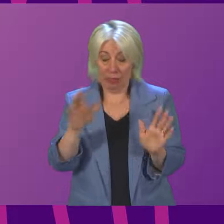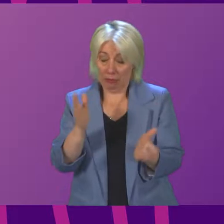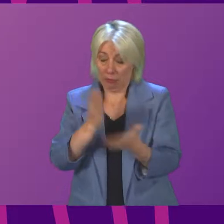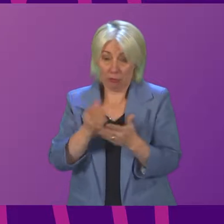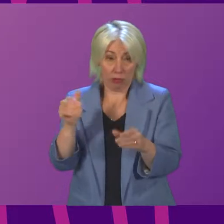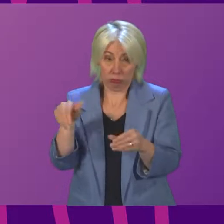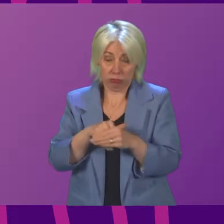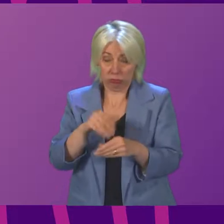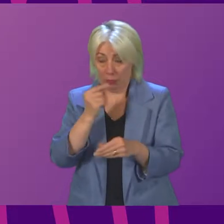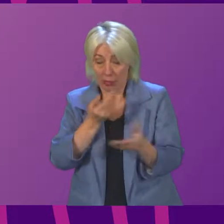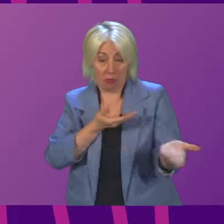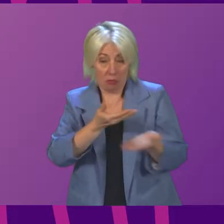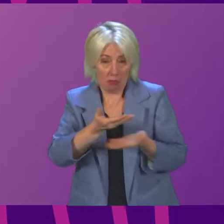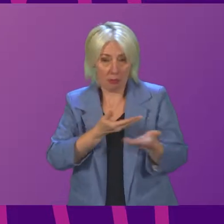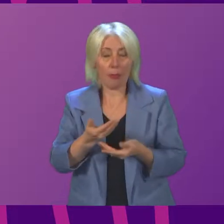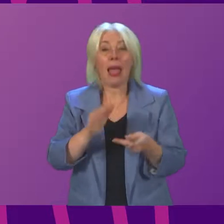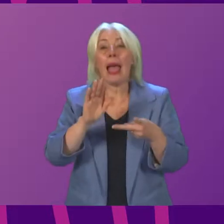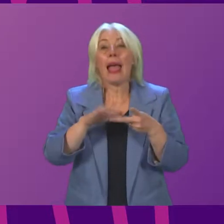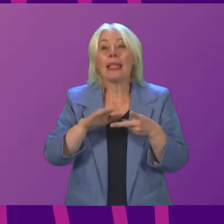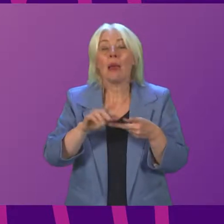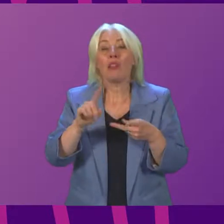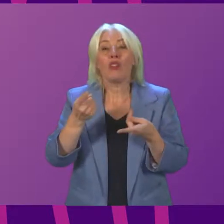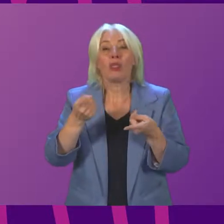Later this afternoon, the Deputy First Minister and I will meet families